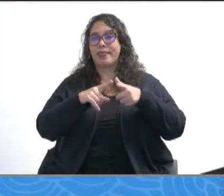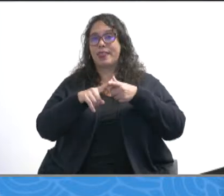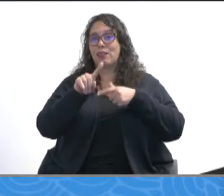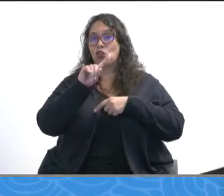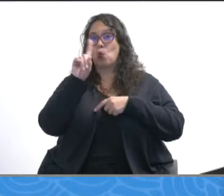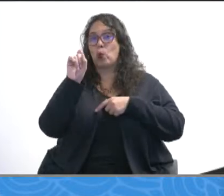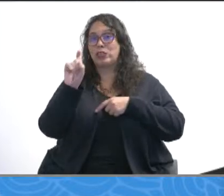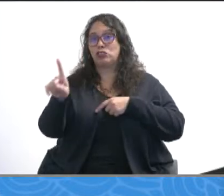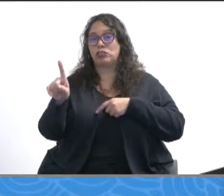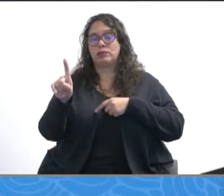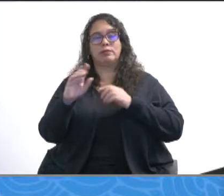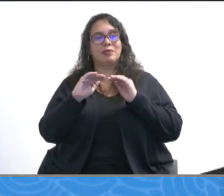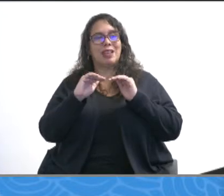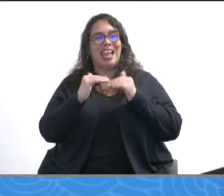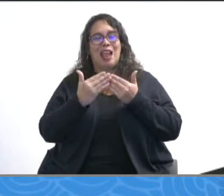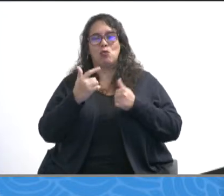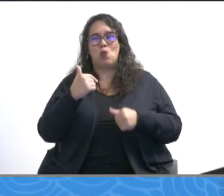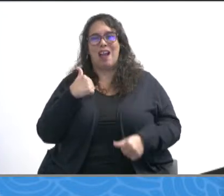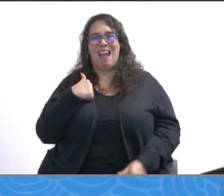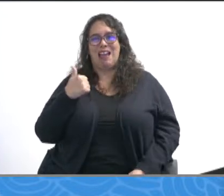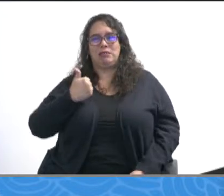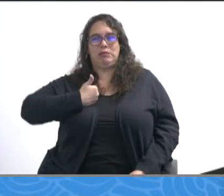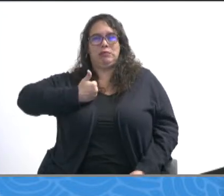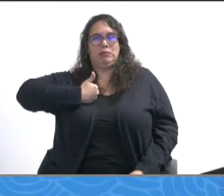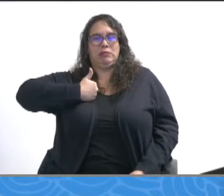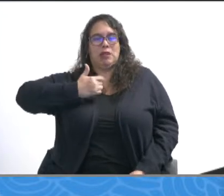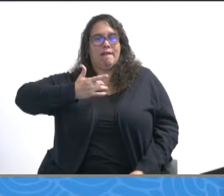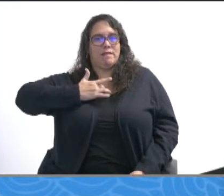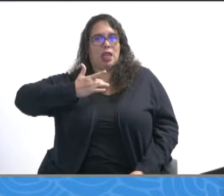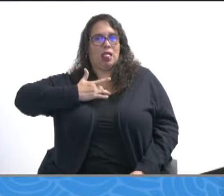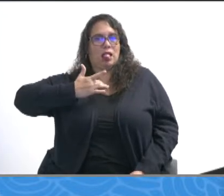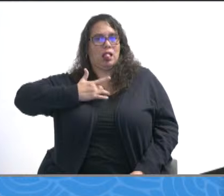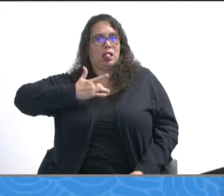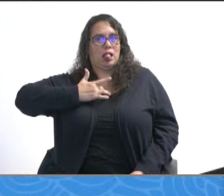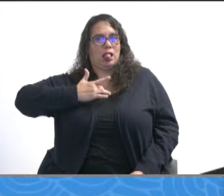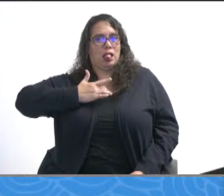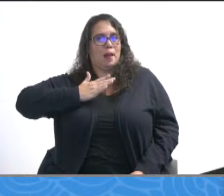And so how do I feel that the district should consider